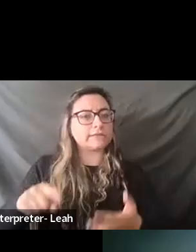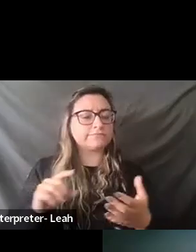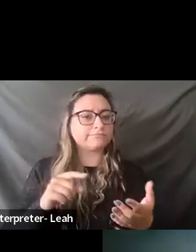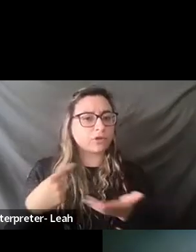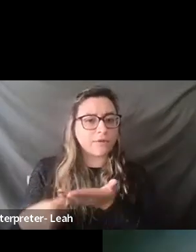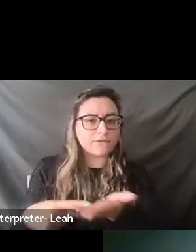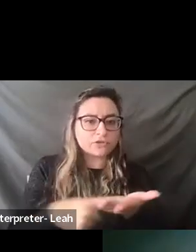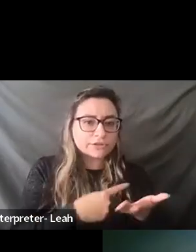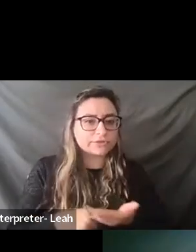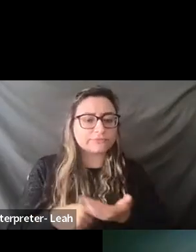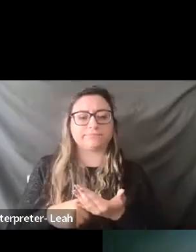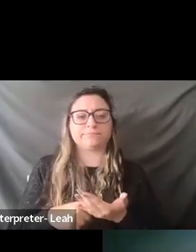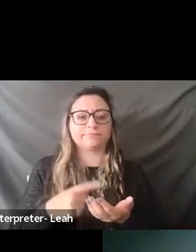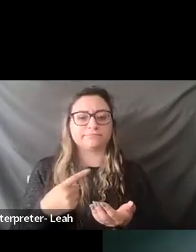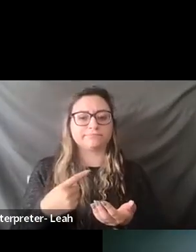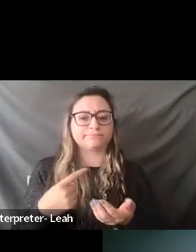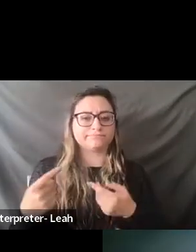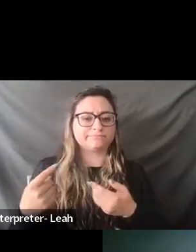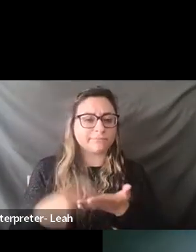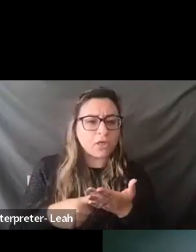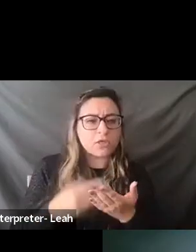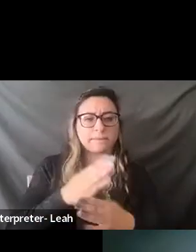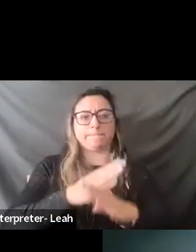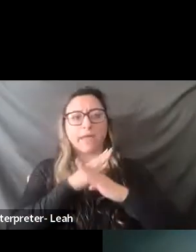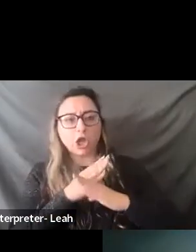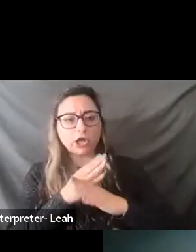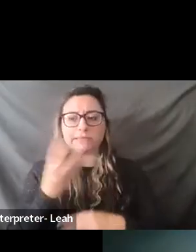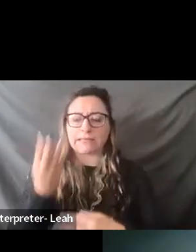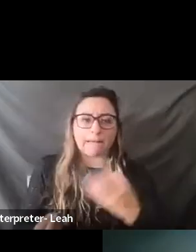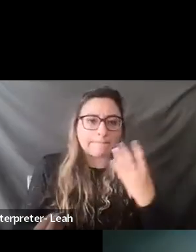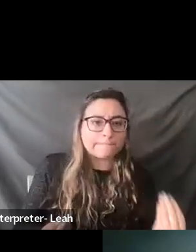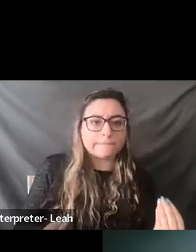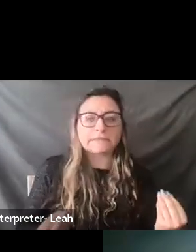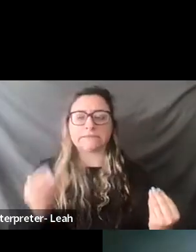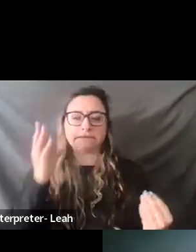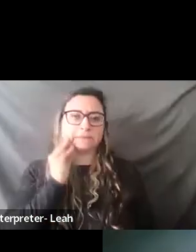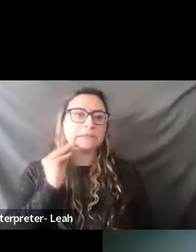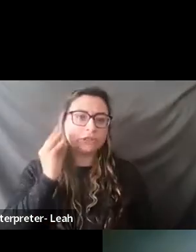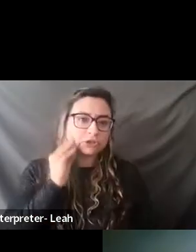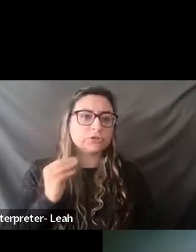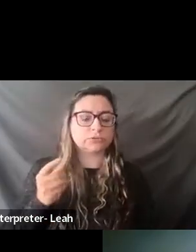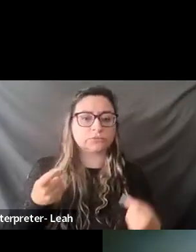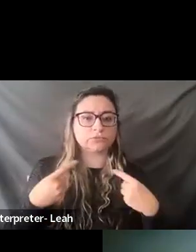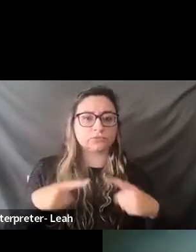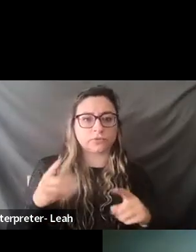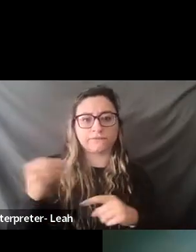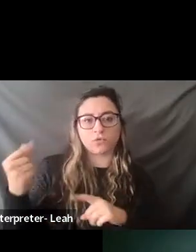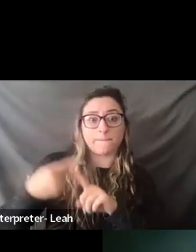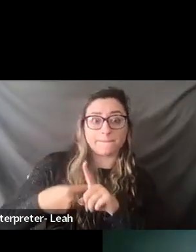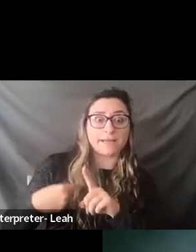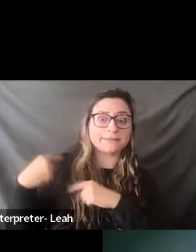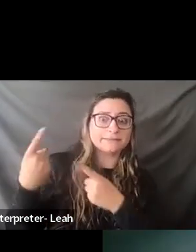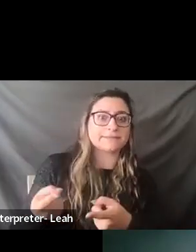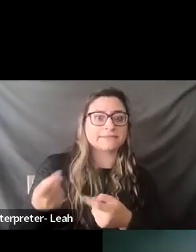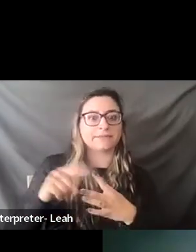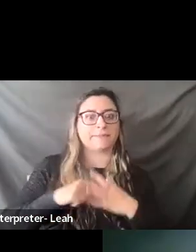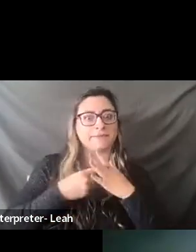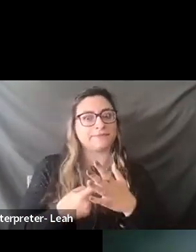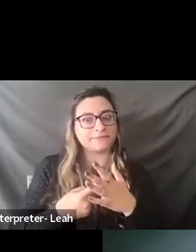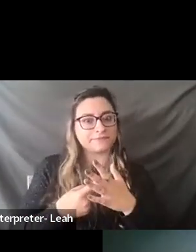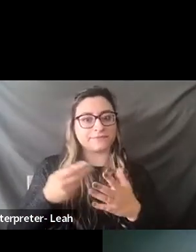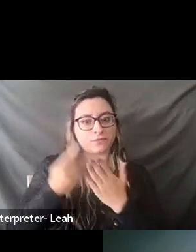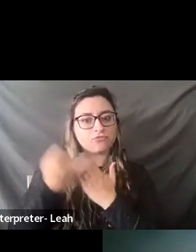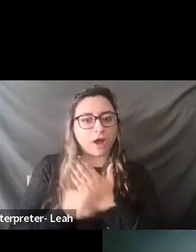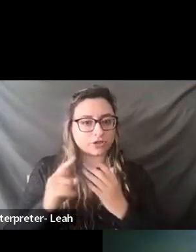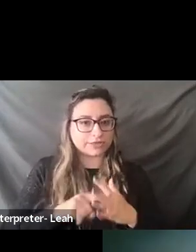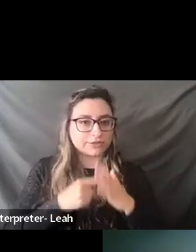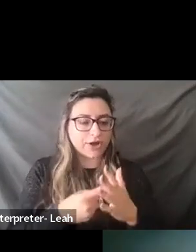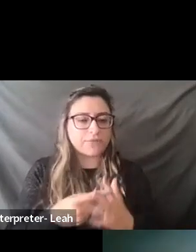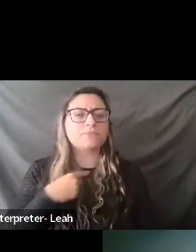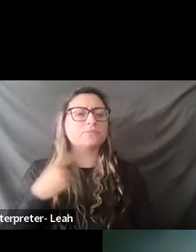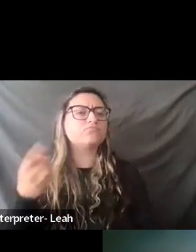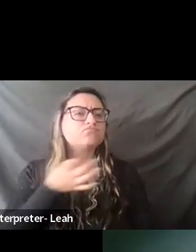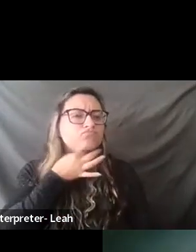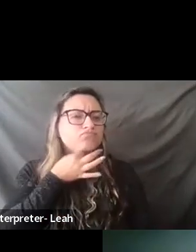Really important points.